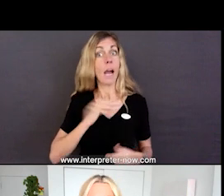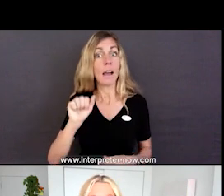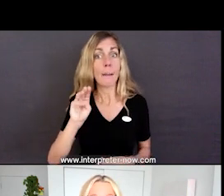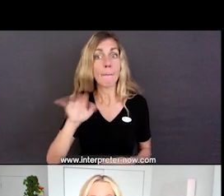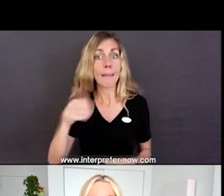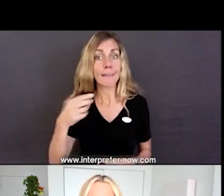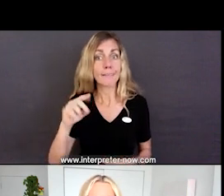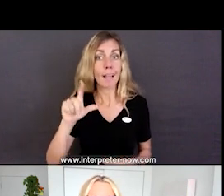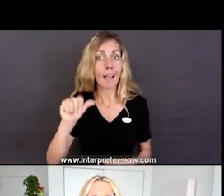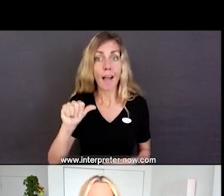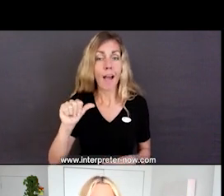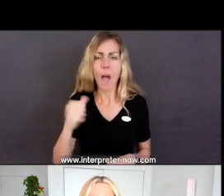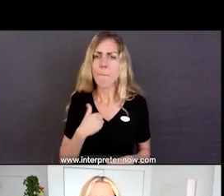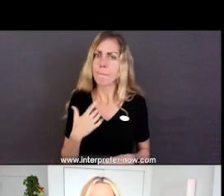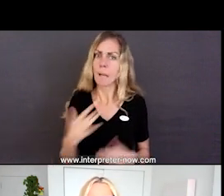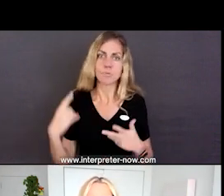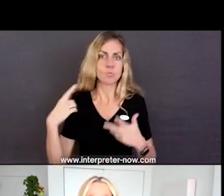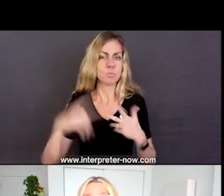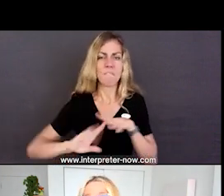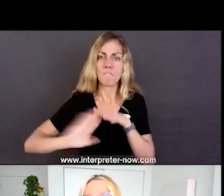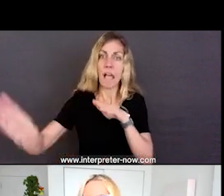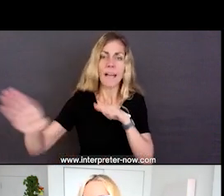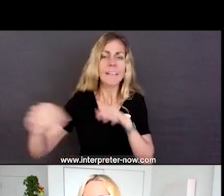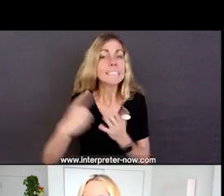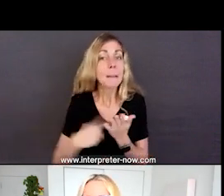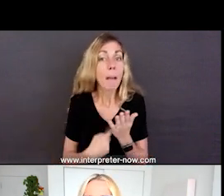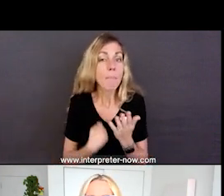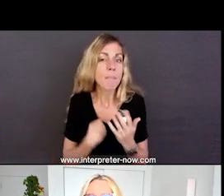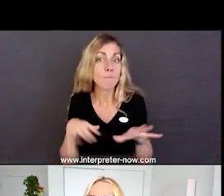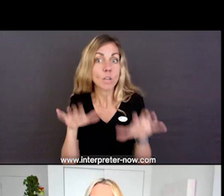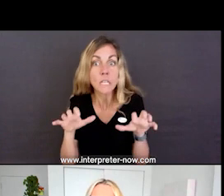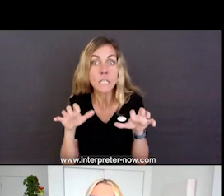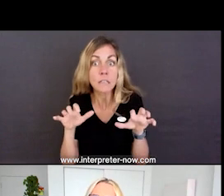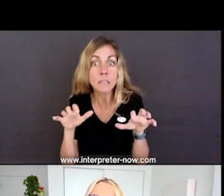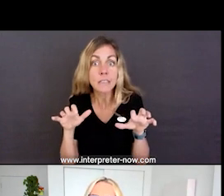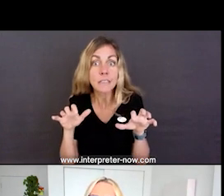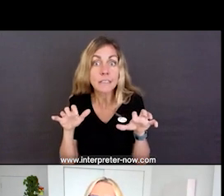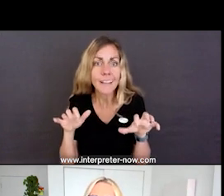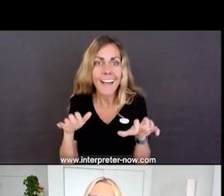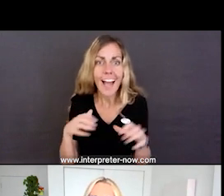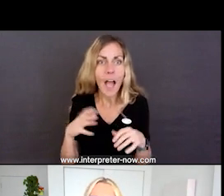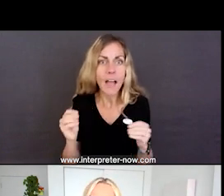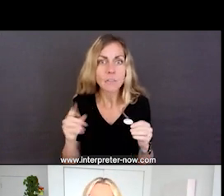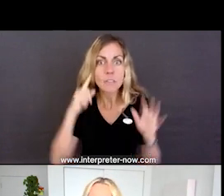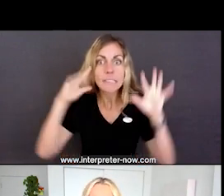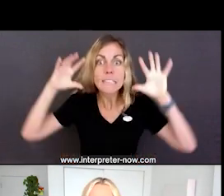For me, I look to fly out of that room very quickly, or sometimes I freeze in that moment.